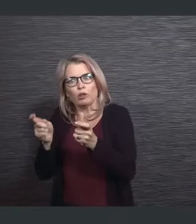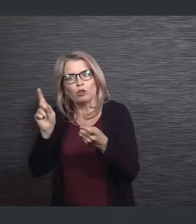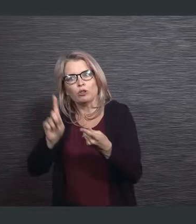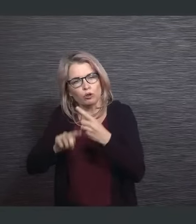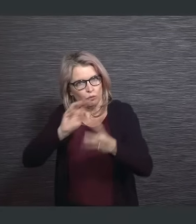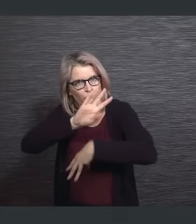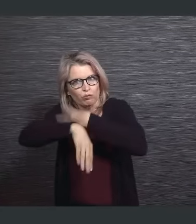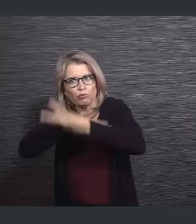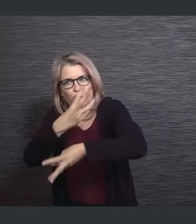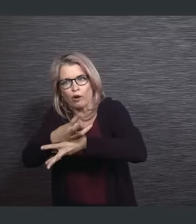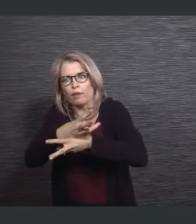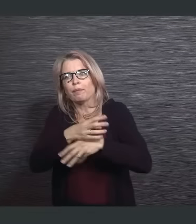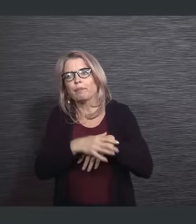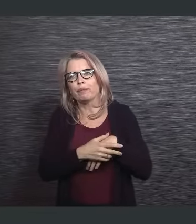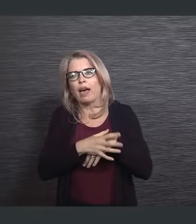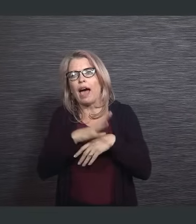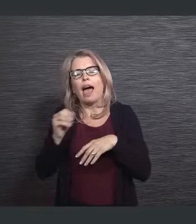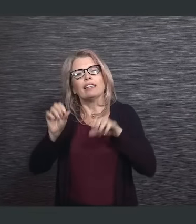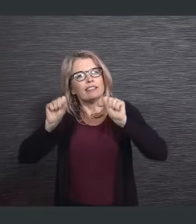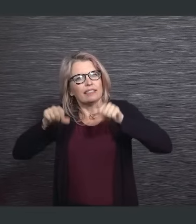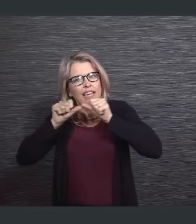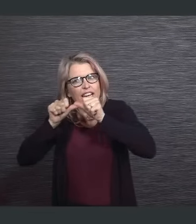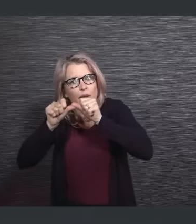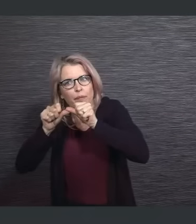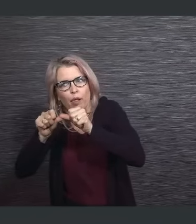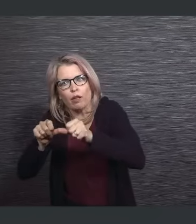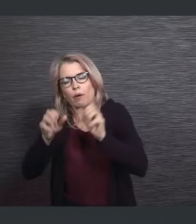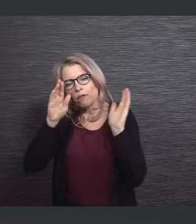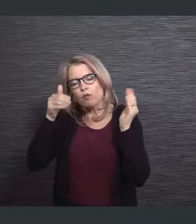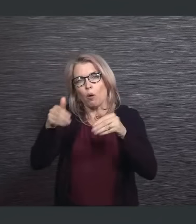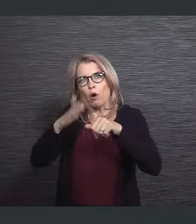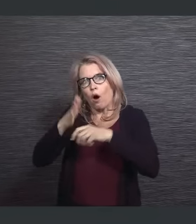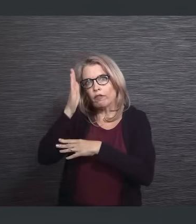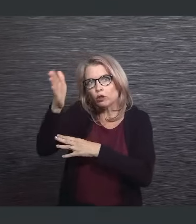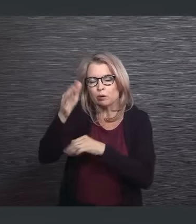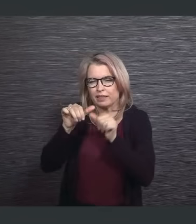Sony is focused on the future, and we continue to push boundaries together